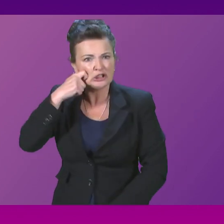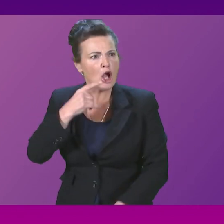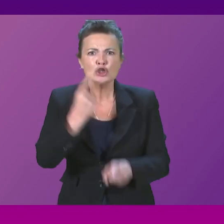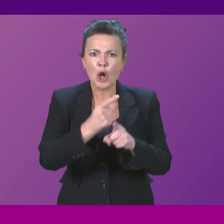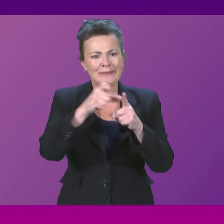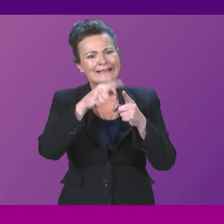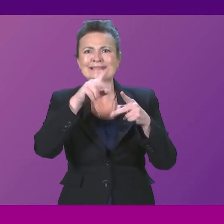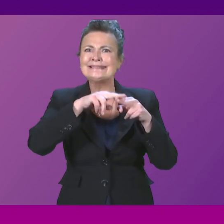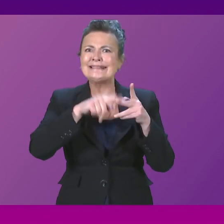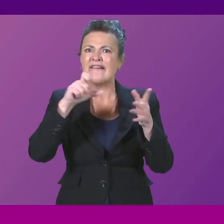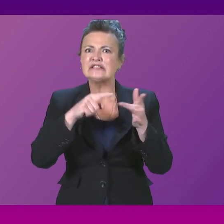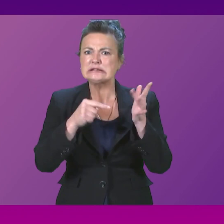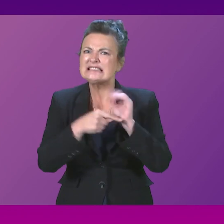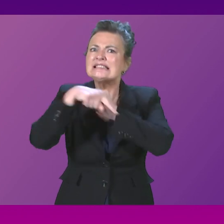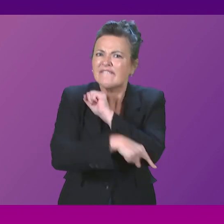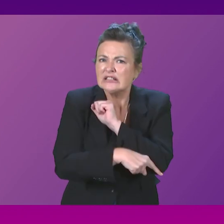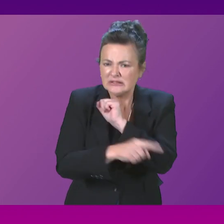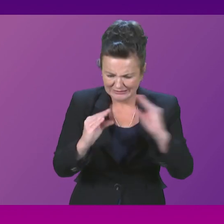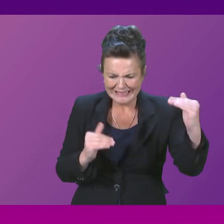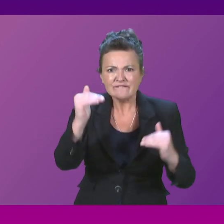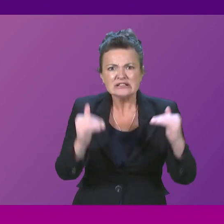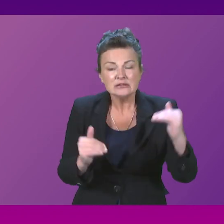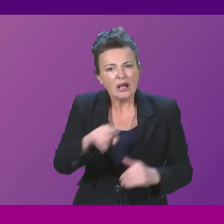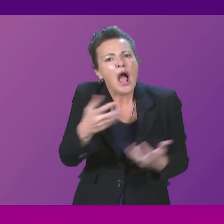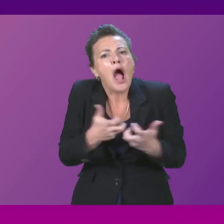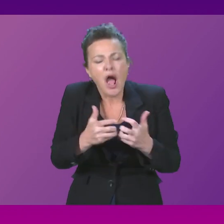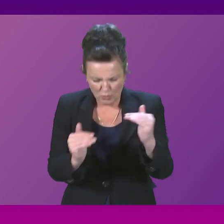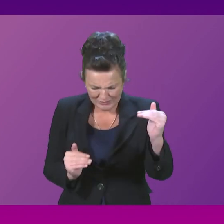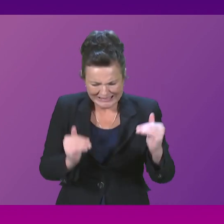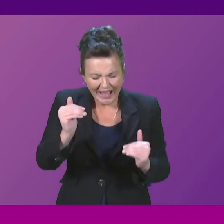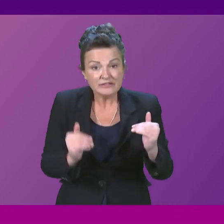Remember that deficits right now are created as a result of Westminster decisions.